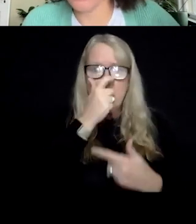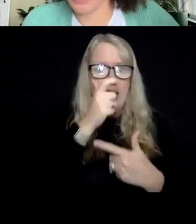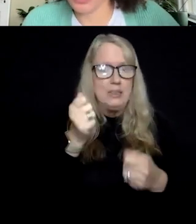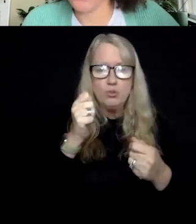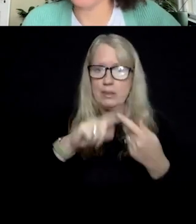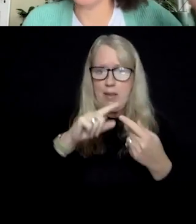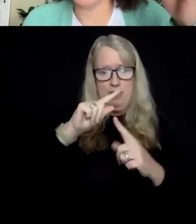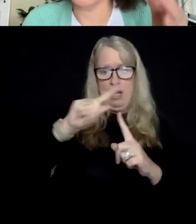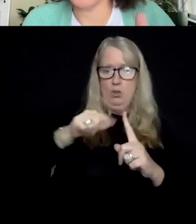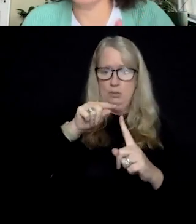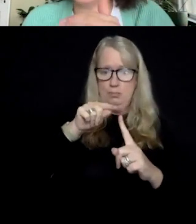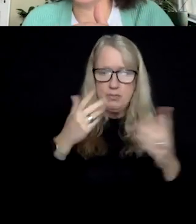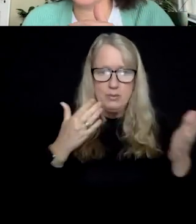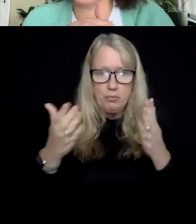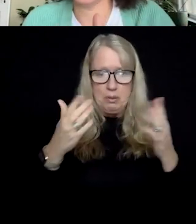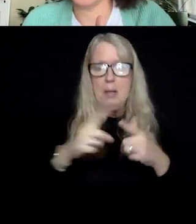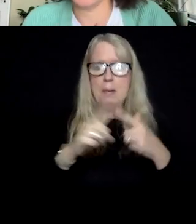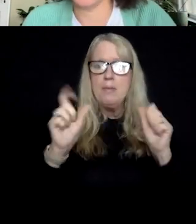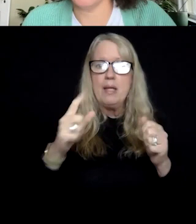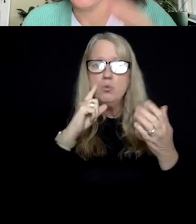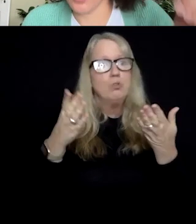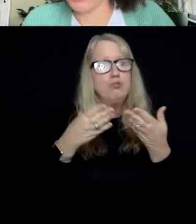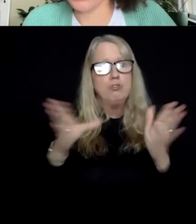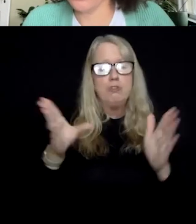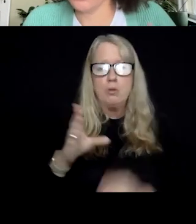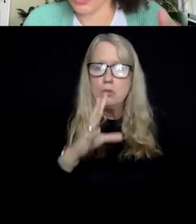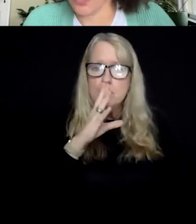SERVICES, THEN YOU JUST, GENERALLY SPEAKING, GO TO THE LOCAL